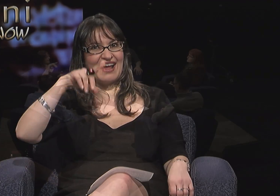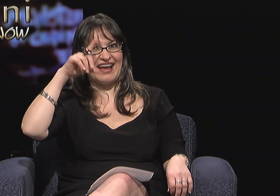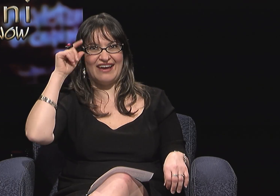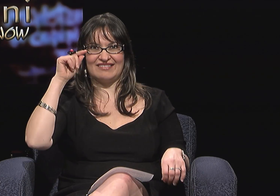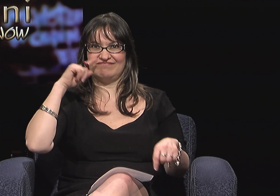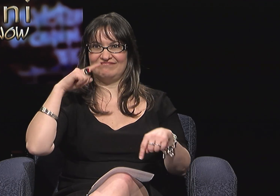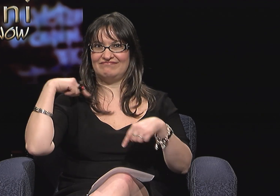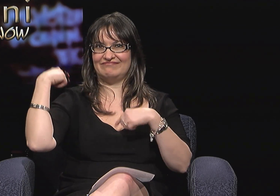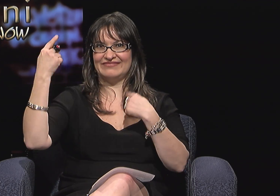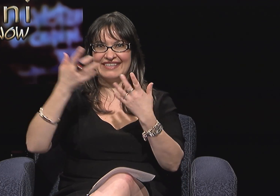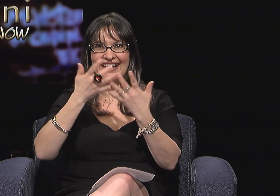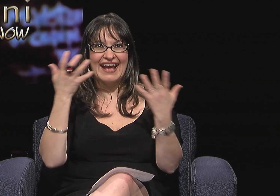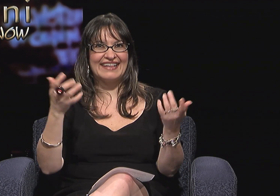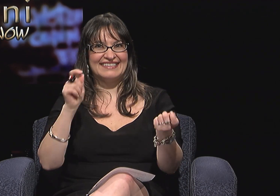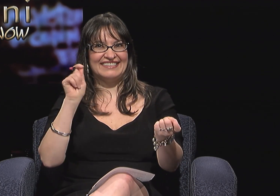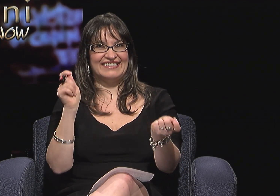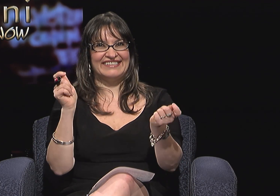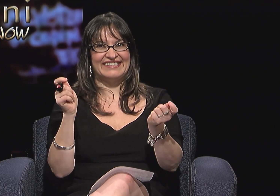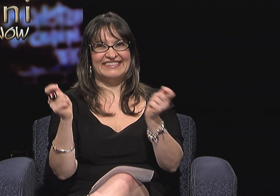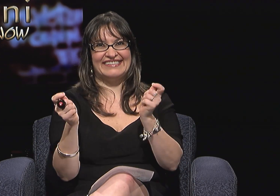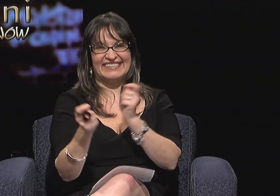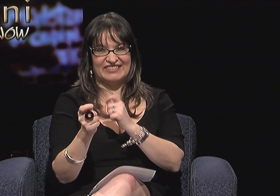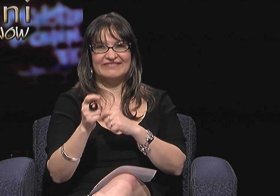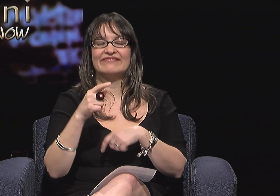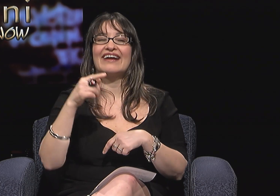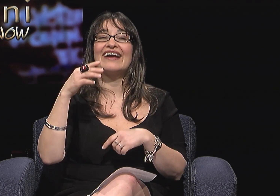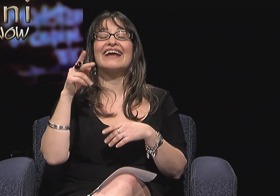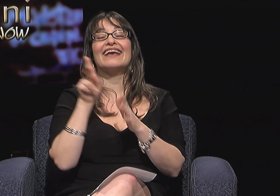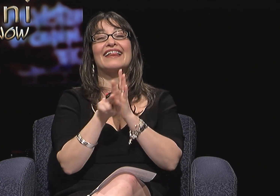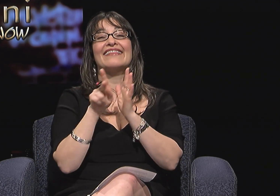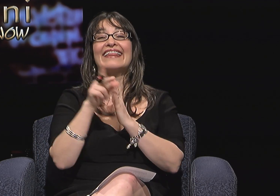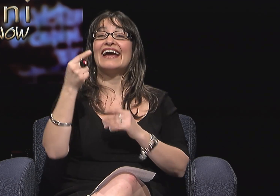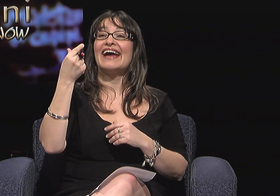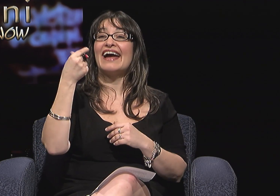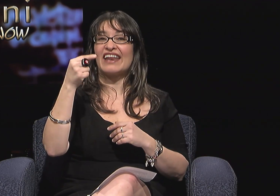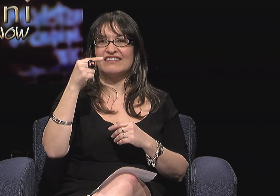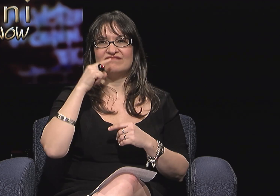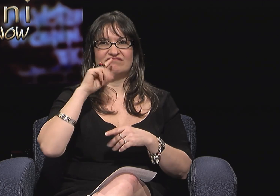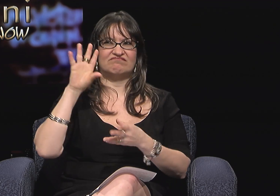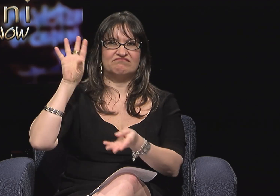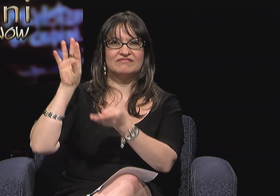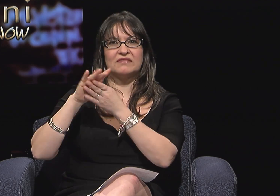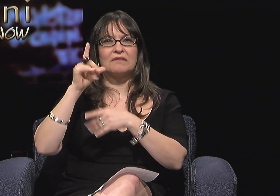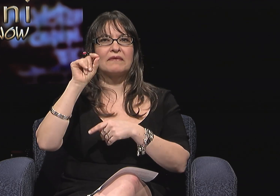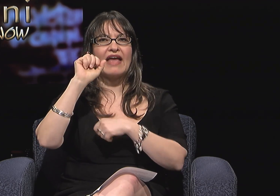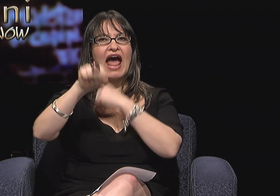As you know, there have been so many changes here on Kendall Green. We have spent the last 20 years building